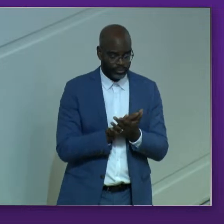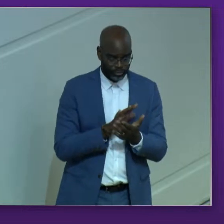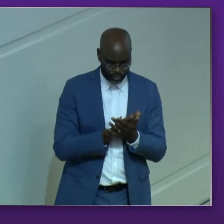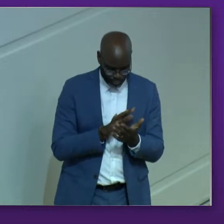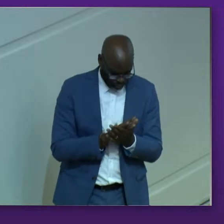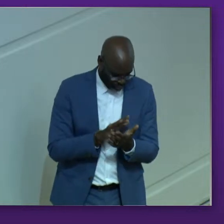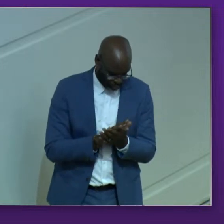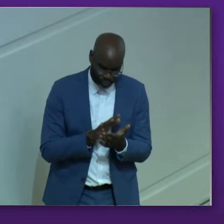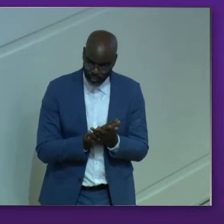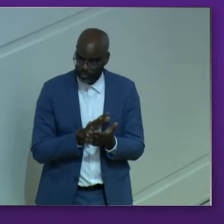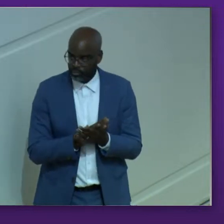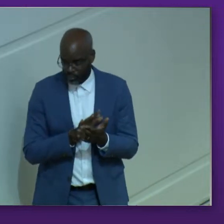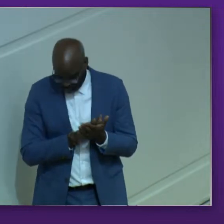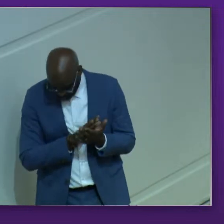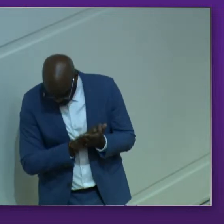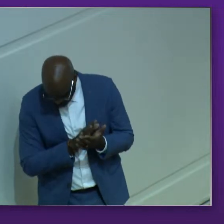SUPPORT STUDENT SUCCESS AND